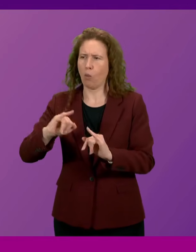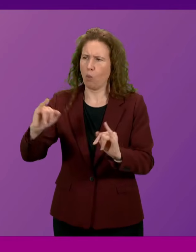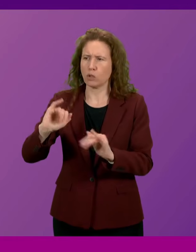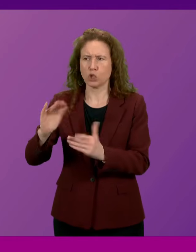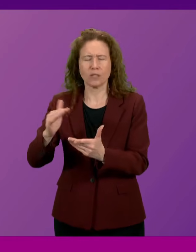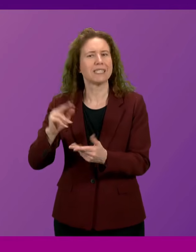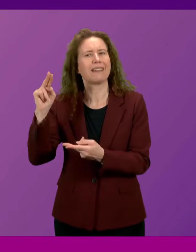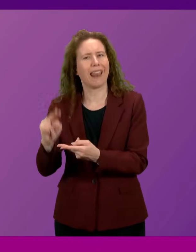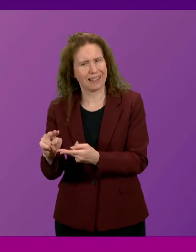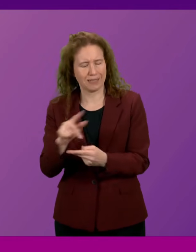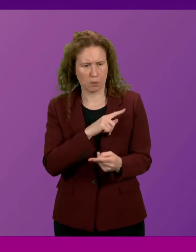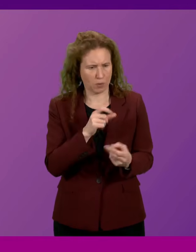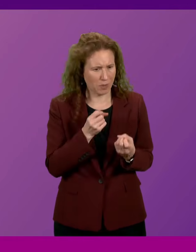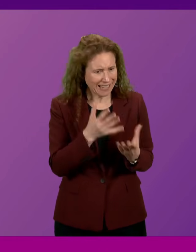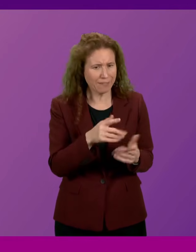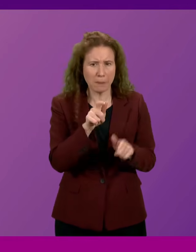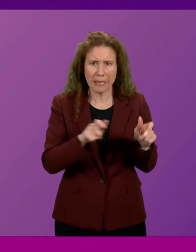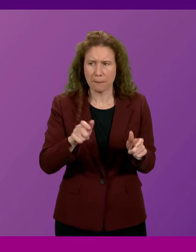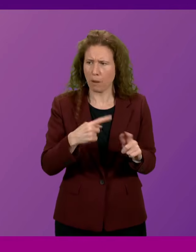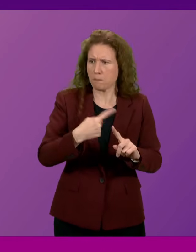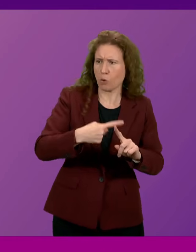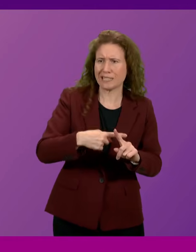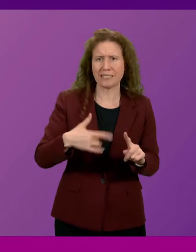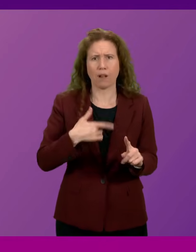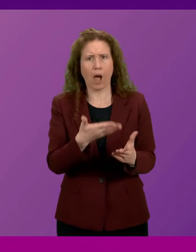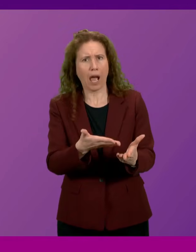while also giving purpose and meaning to the lives of the individuals who are affected by